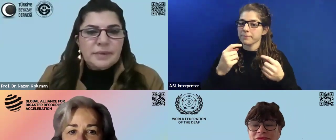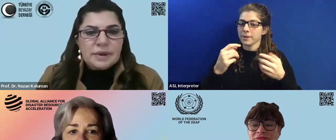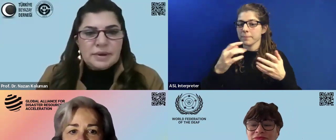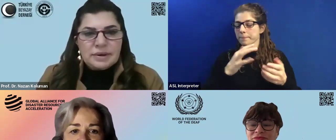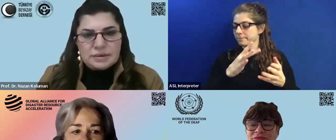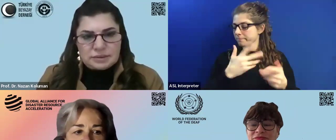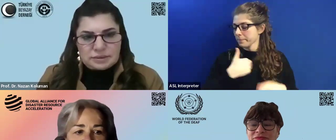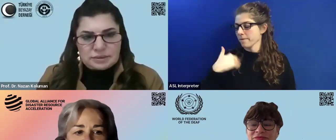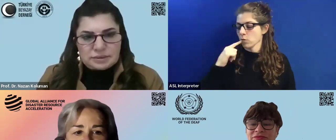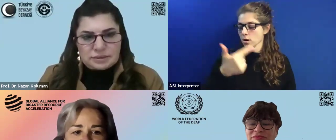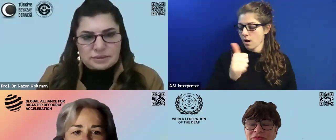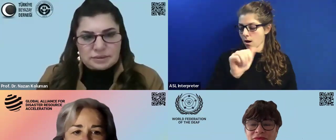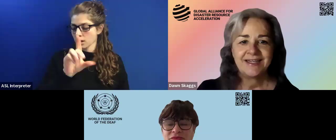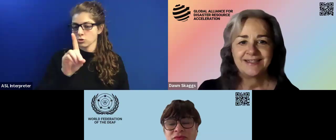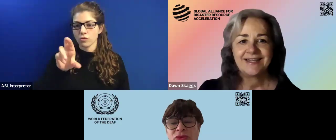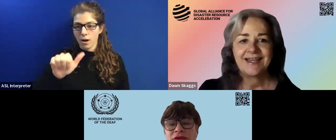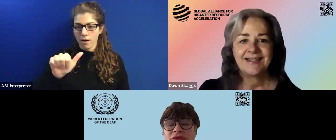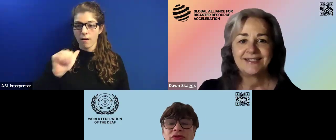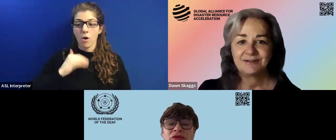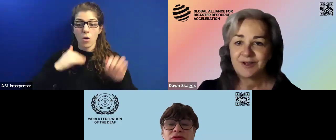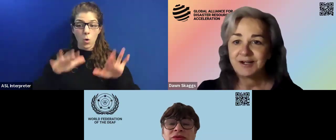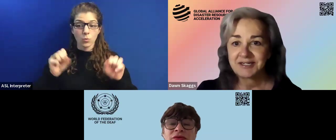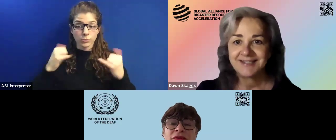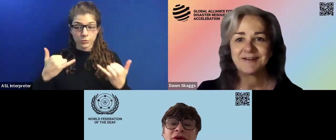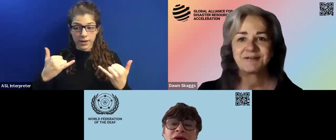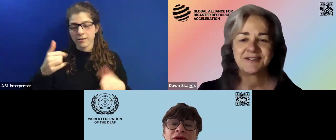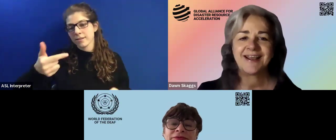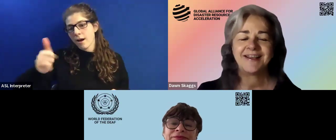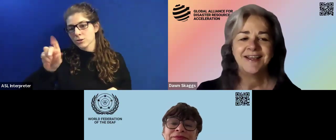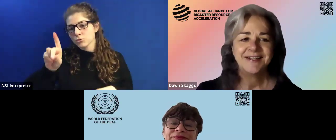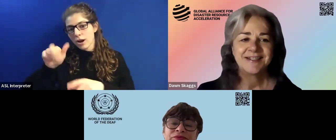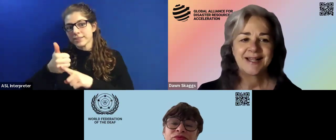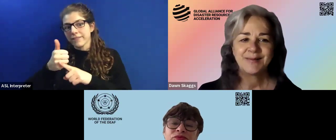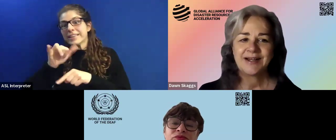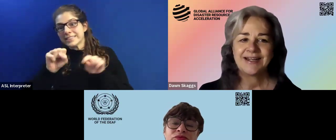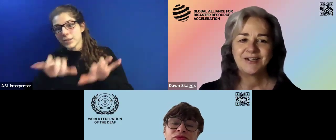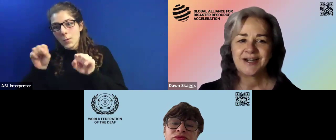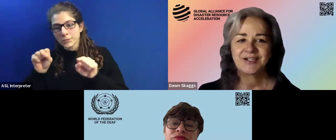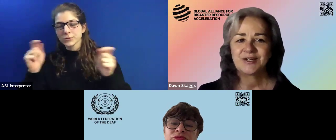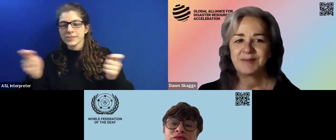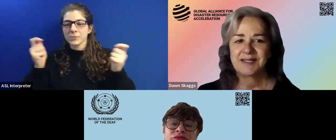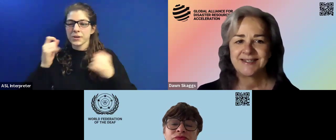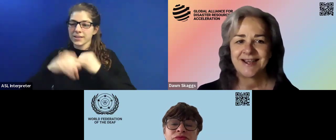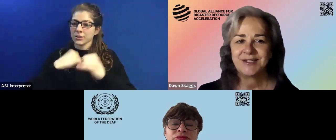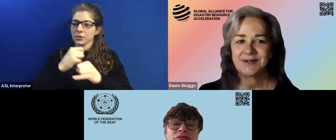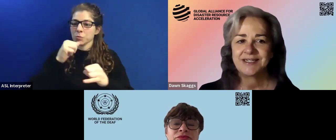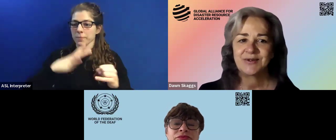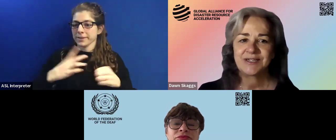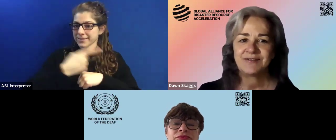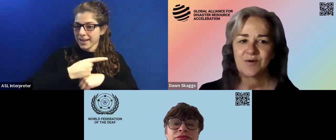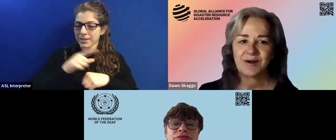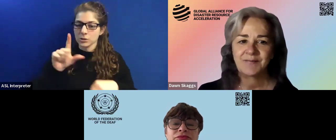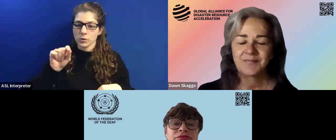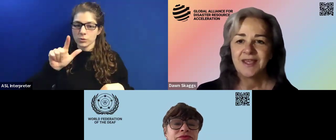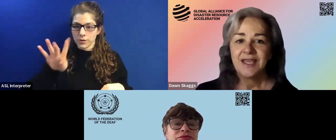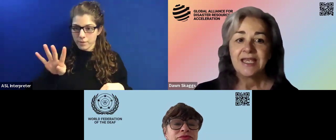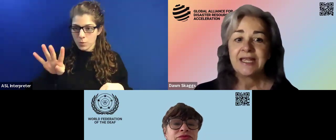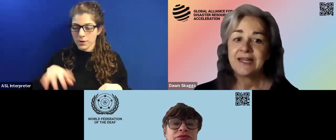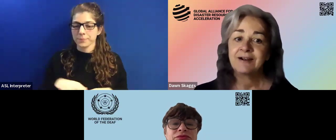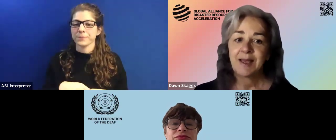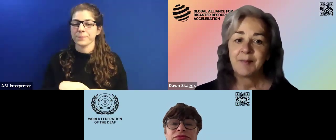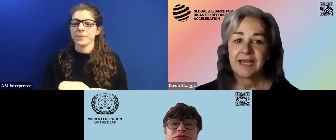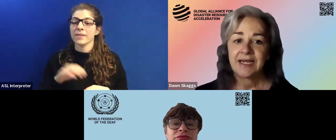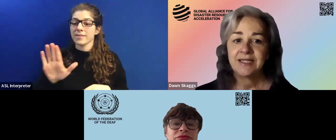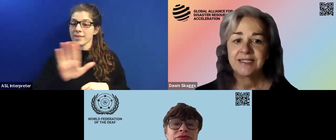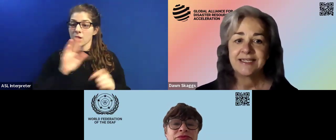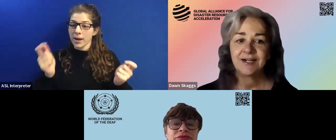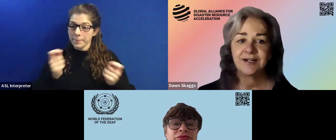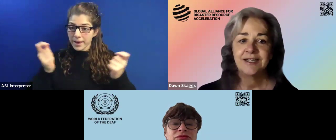Our host today at GADRA is the host today, to celebrate International Women's Day 2024.